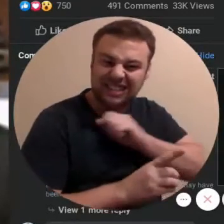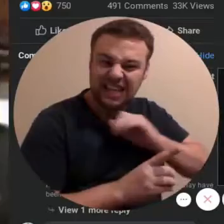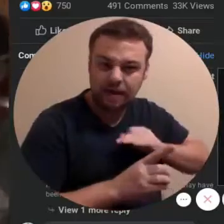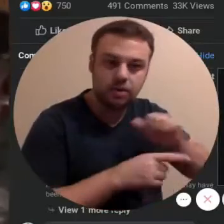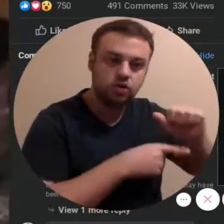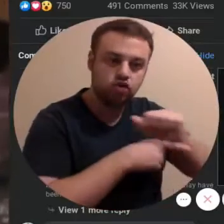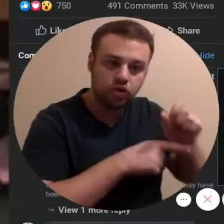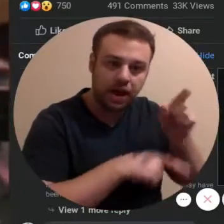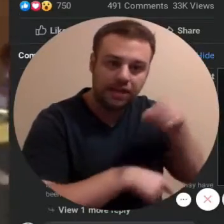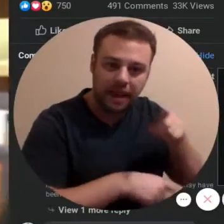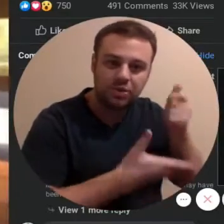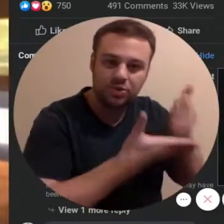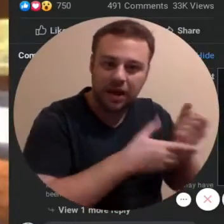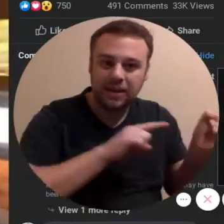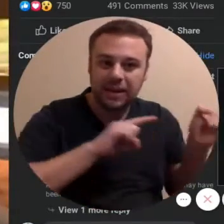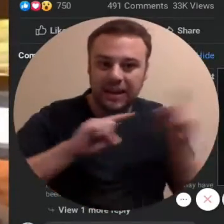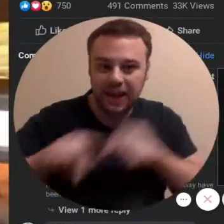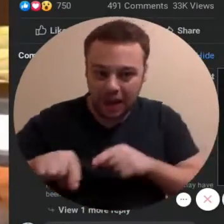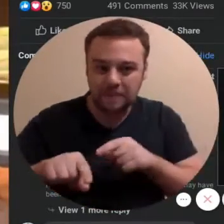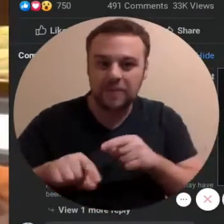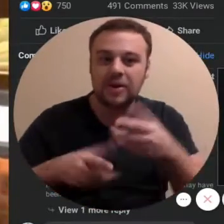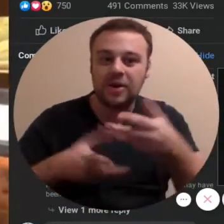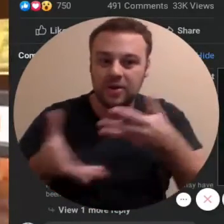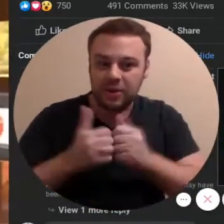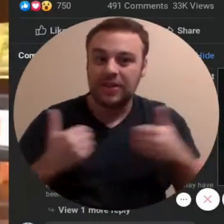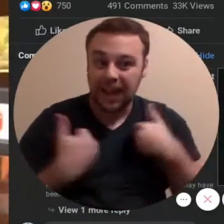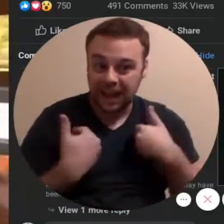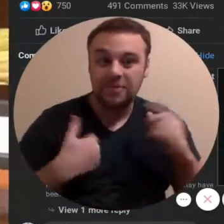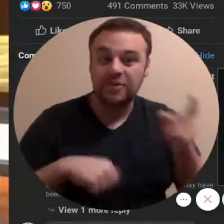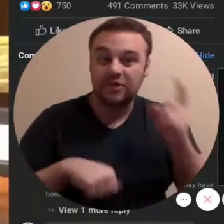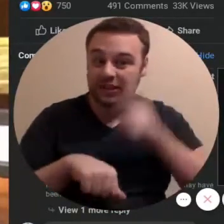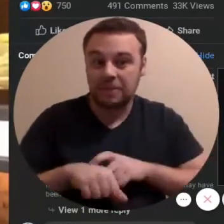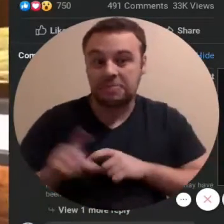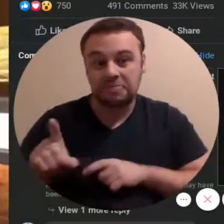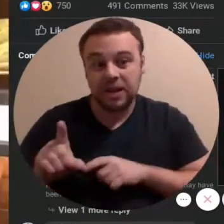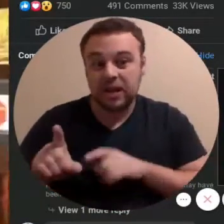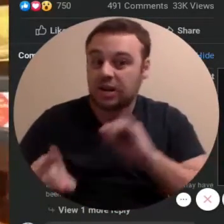So Julie has never worked with animals before. Erica: But she loves the animals!